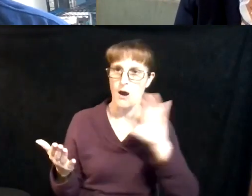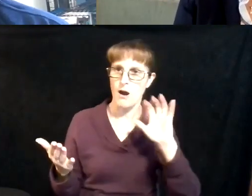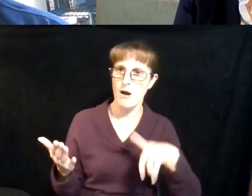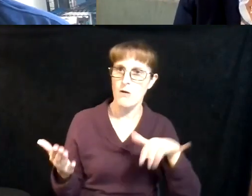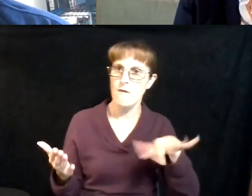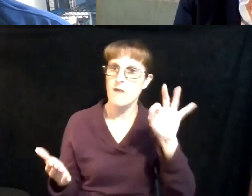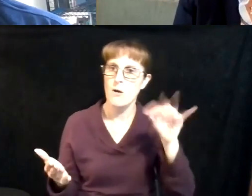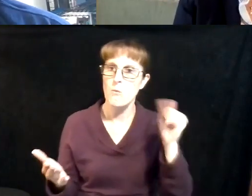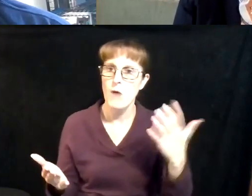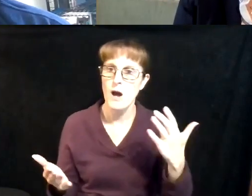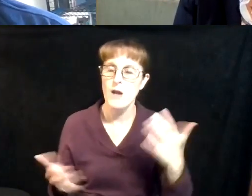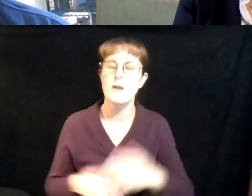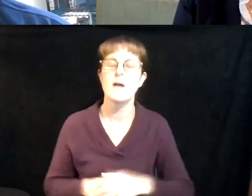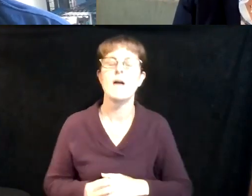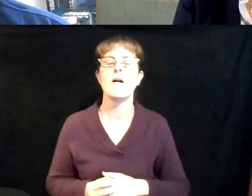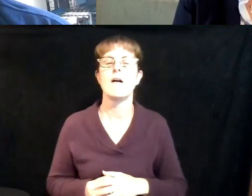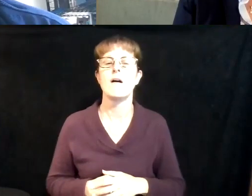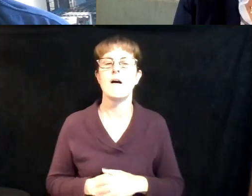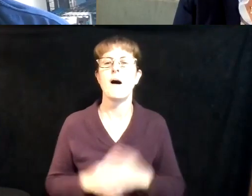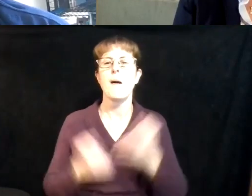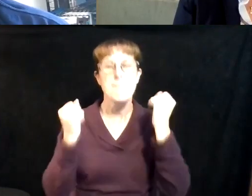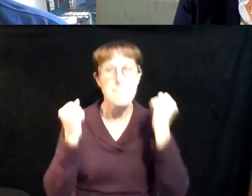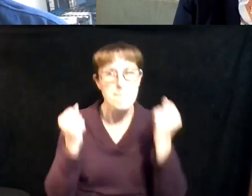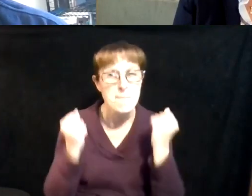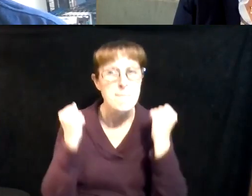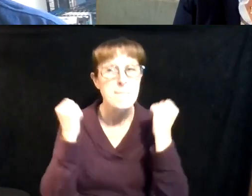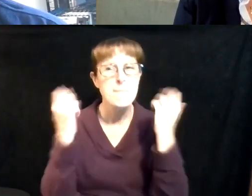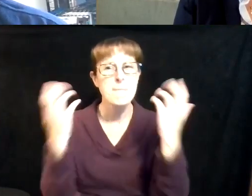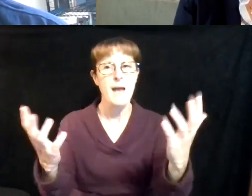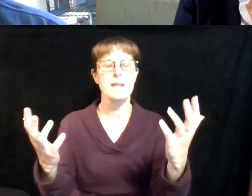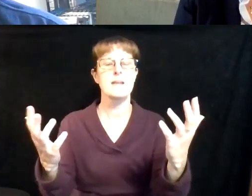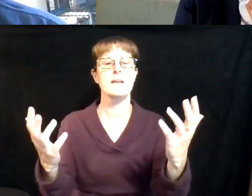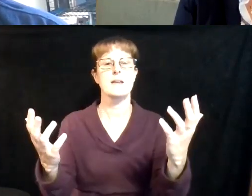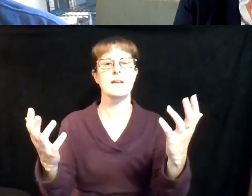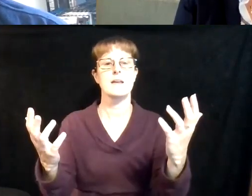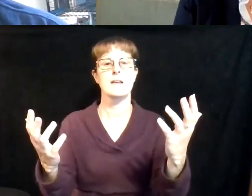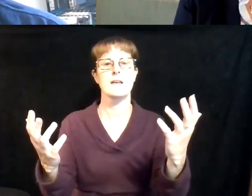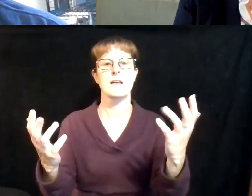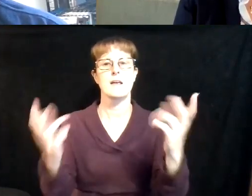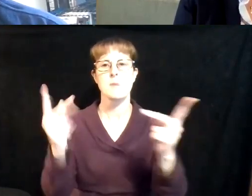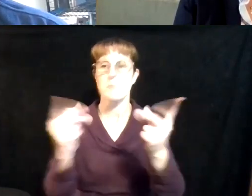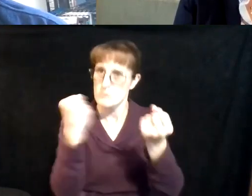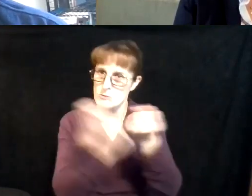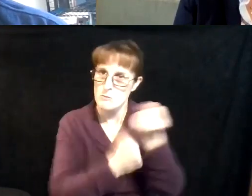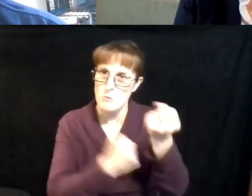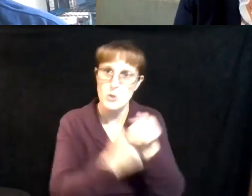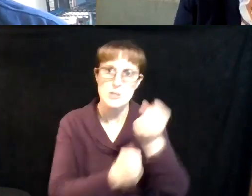the most prominent opponents of the Judge Rotenberg Center,